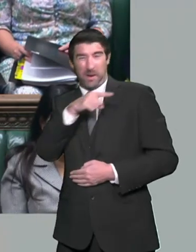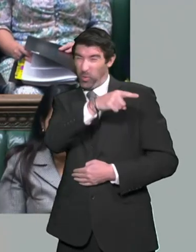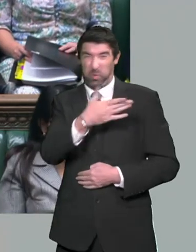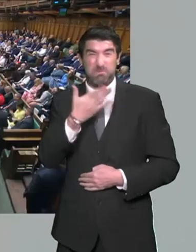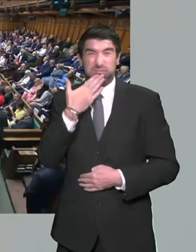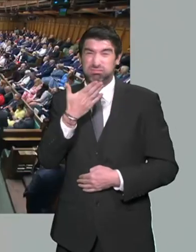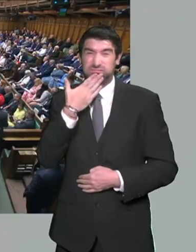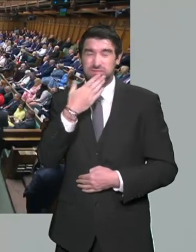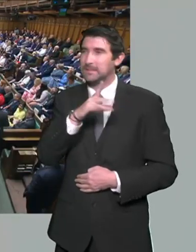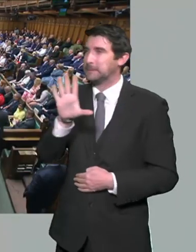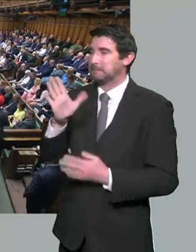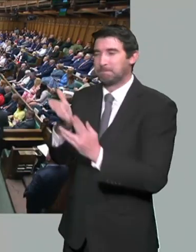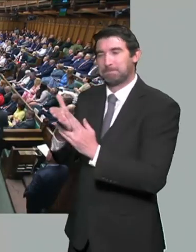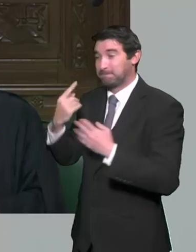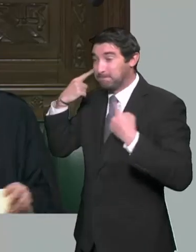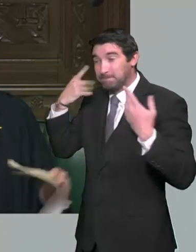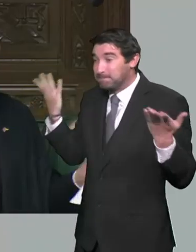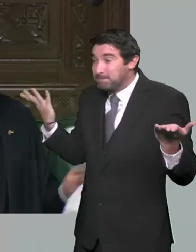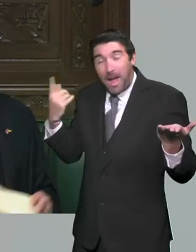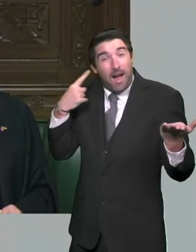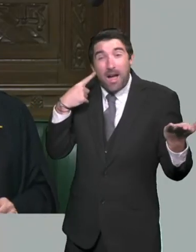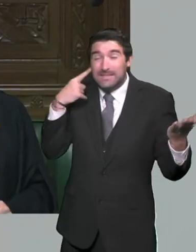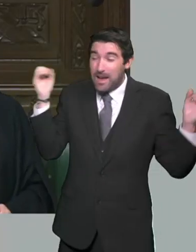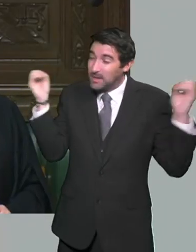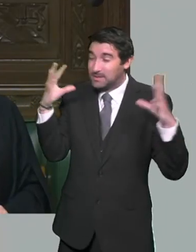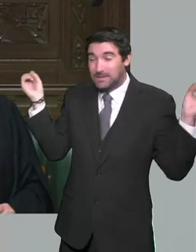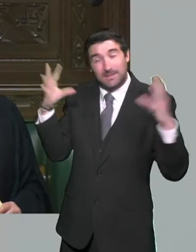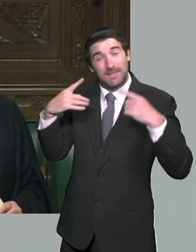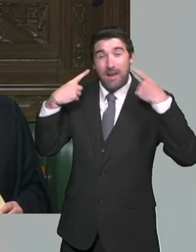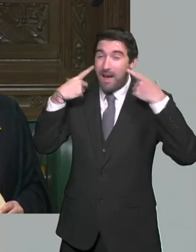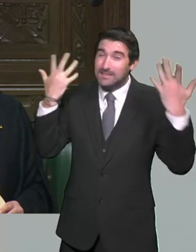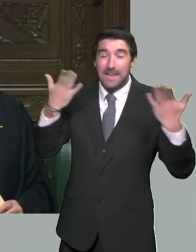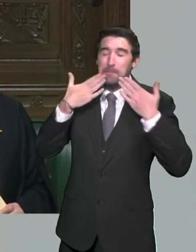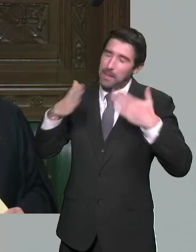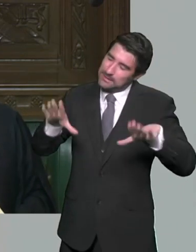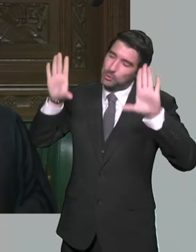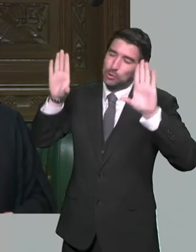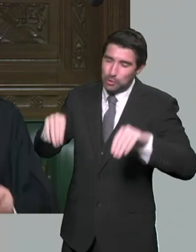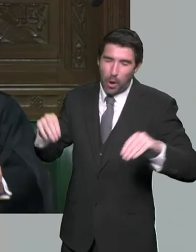It might be helpful if the Prime Minister could speak to me. I am struggling to hear because of the noise on both sides, so please look towards the Chair; it will be easier for both of us.